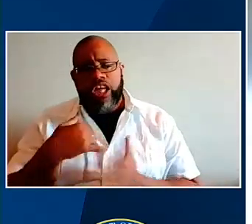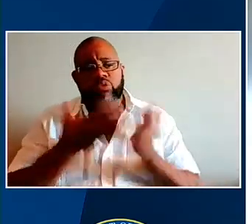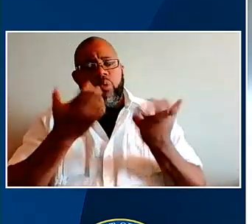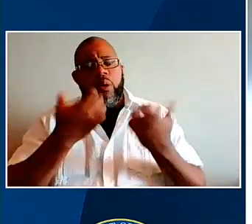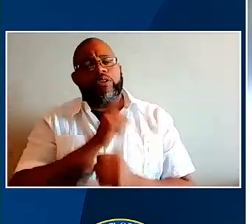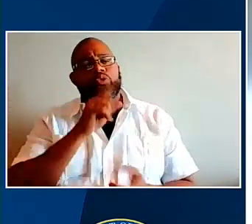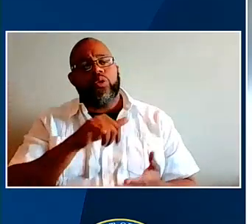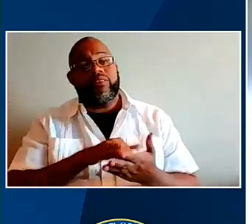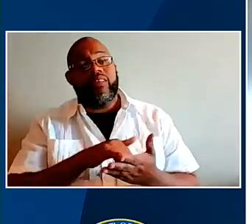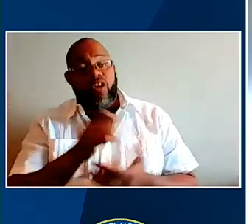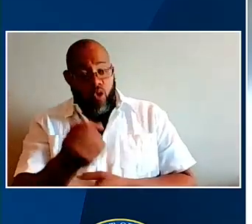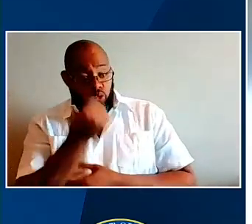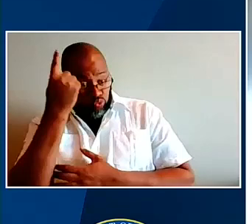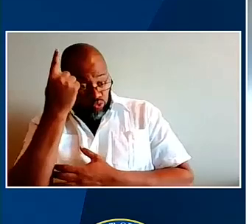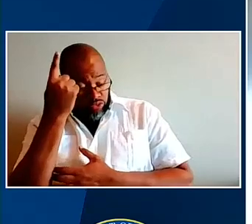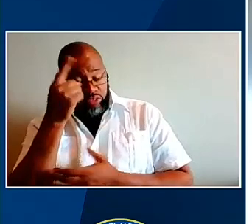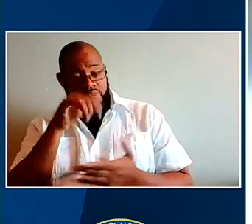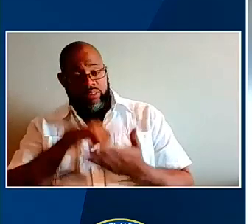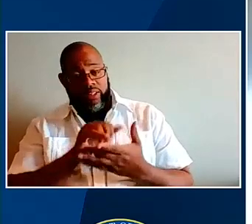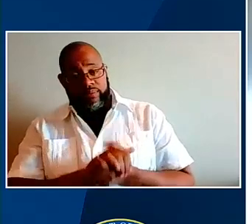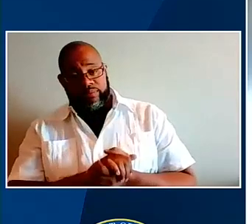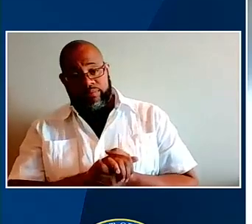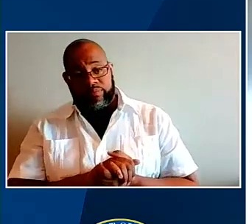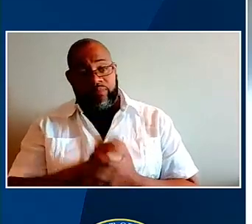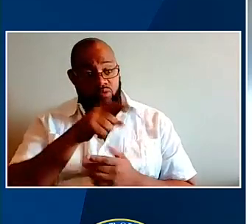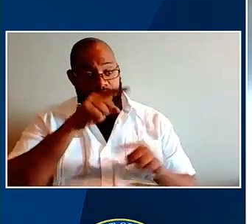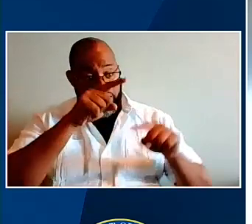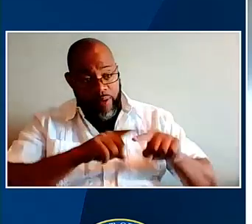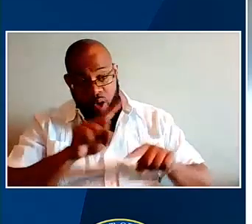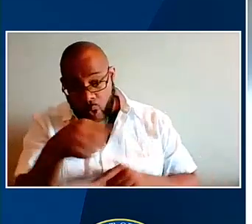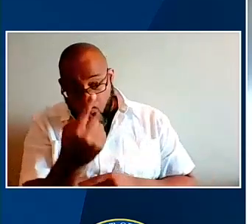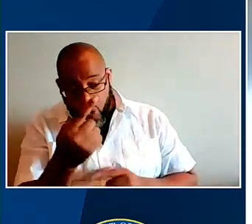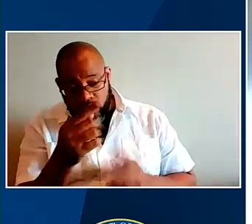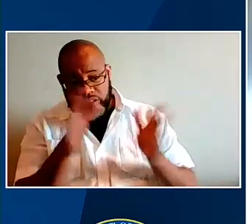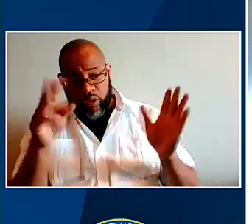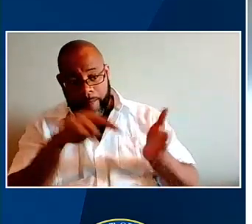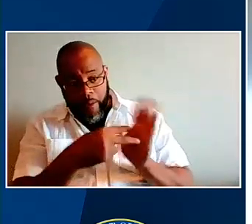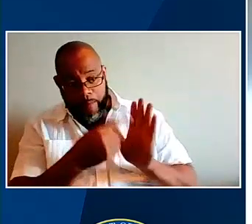it's understood that if you rely only on the general purpose laws, you're going to